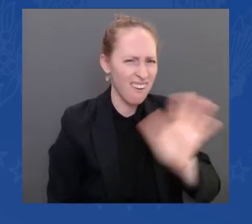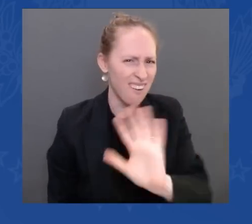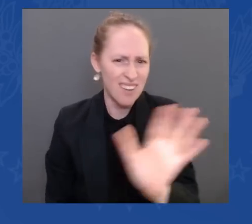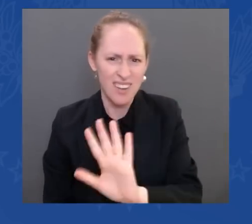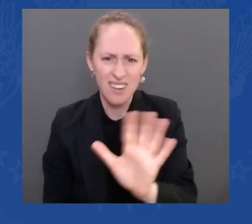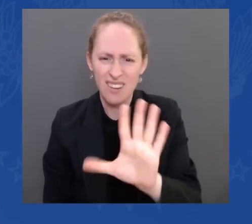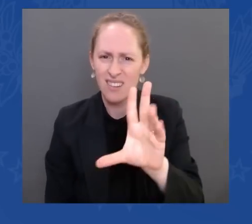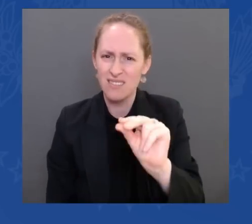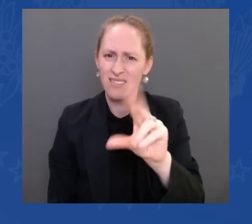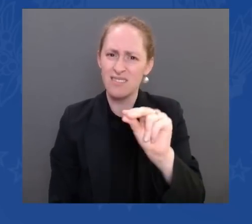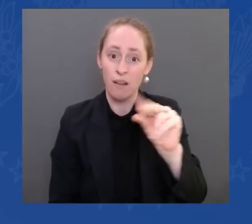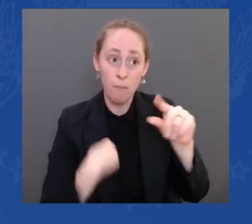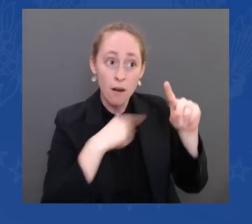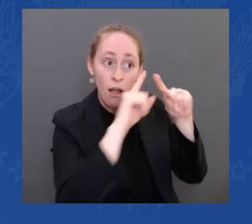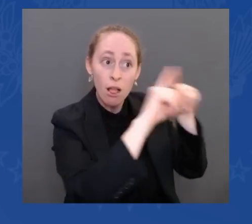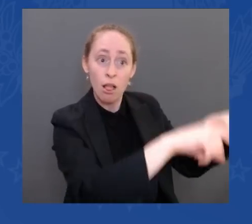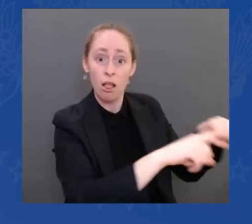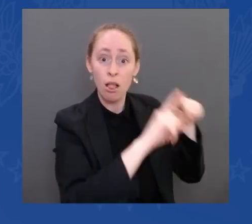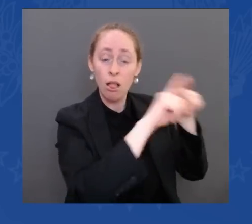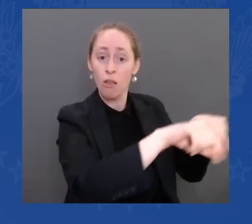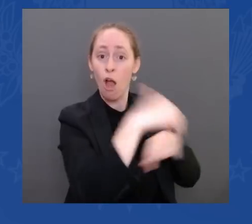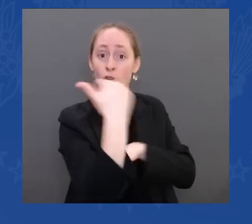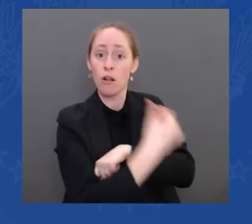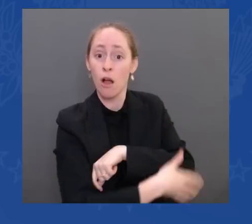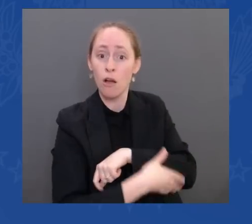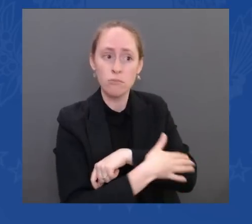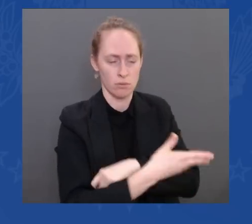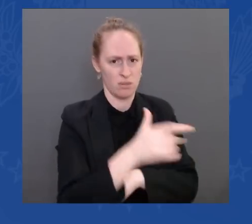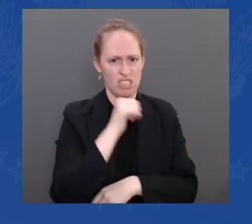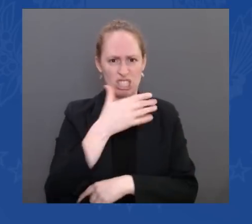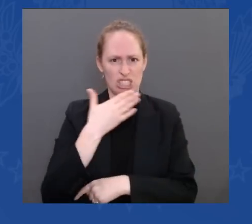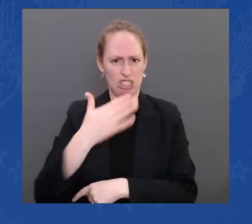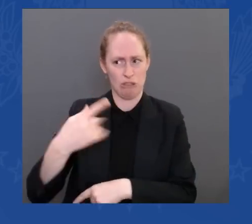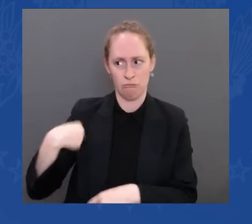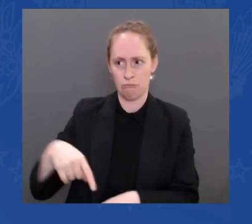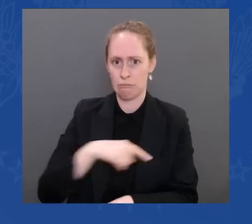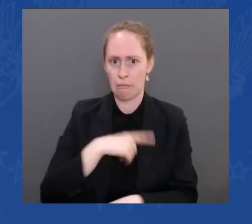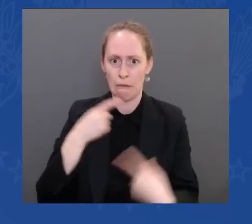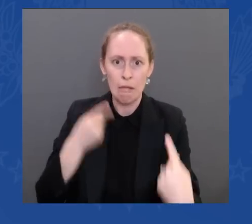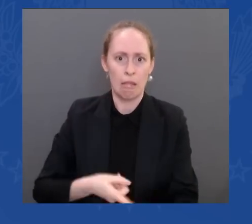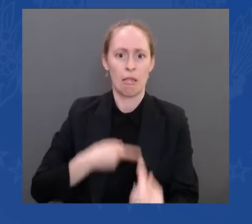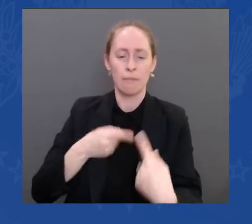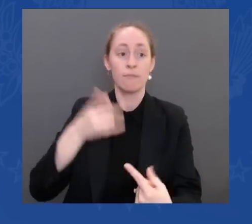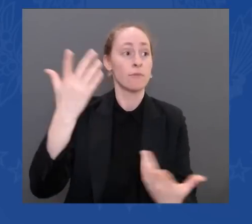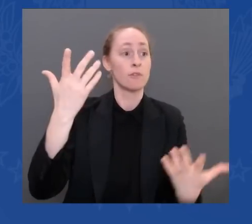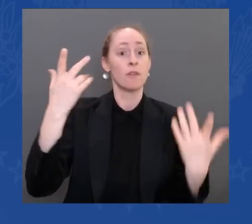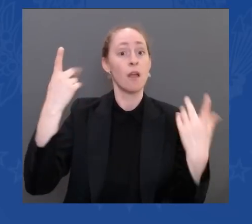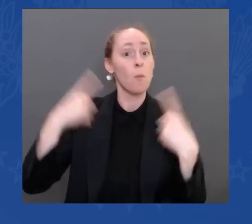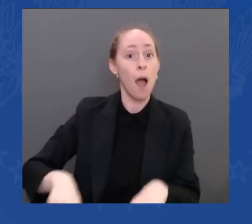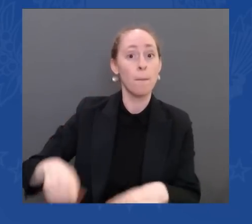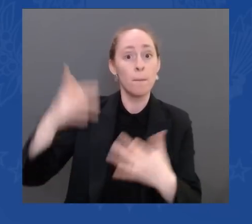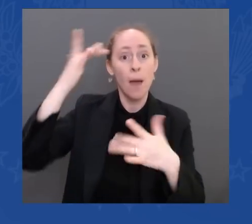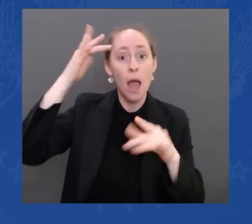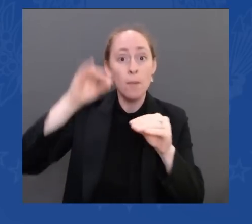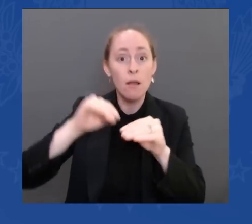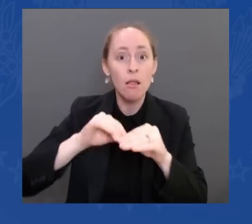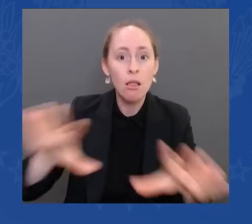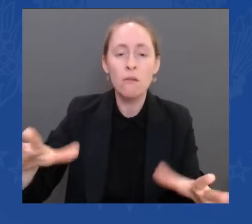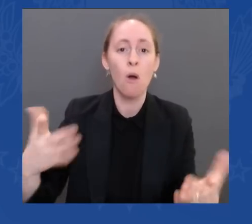not a pandemic, not a war, not the politics of -- ambition, or other countries. Fundamentally, there's a national --